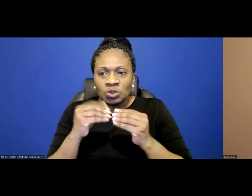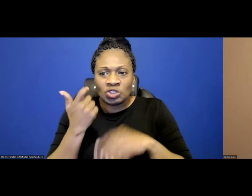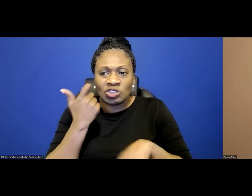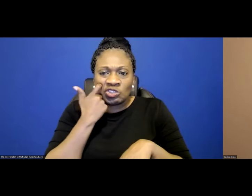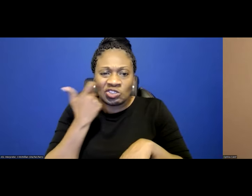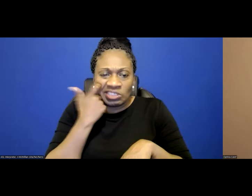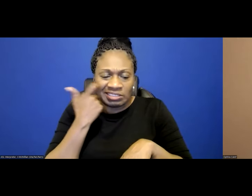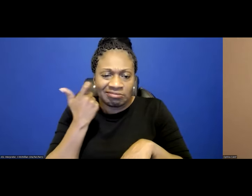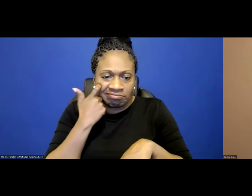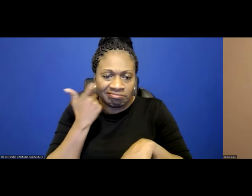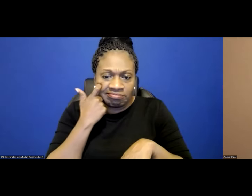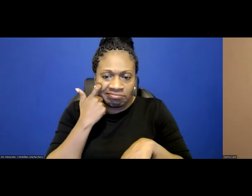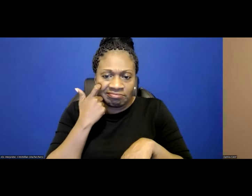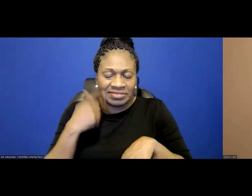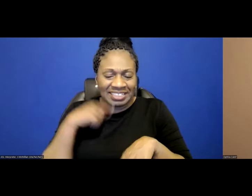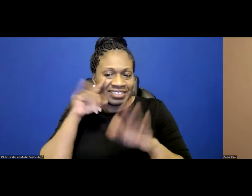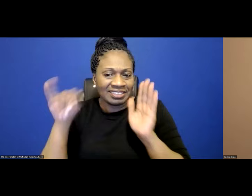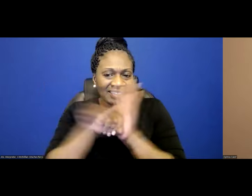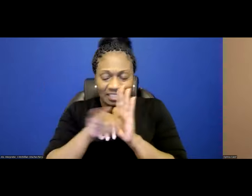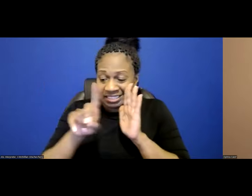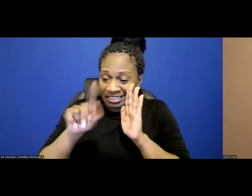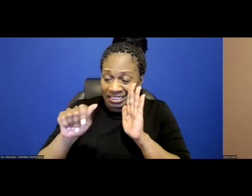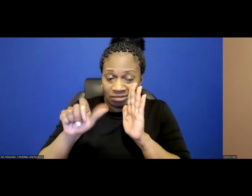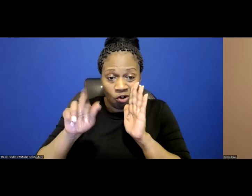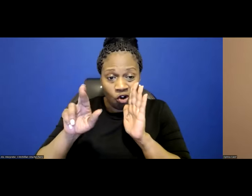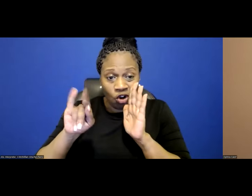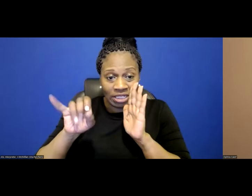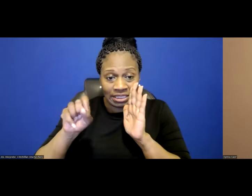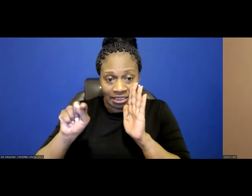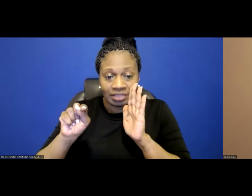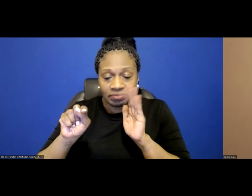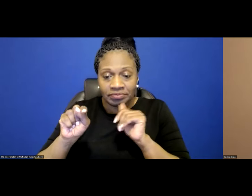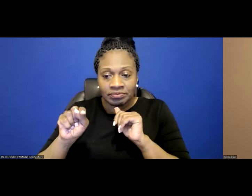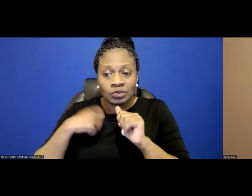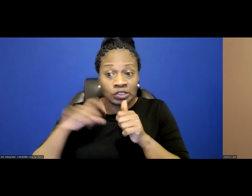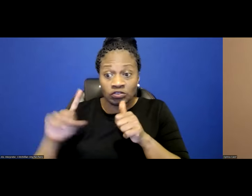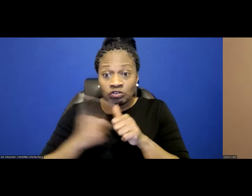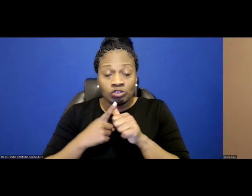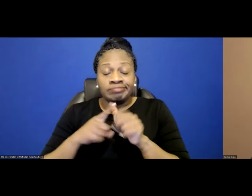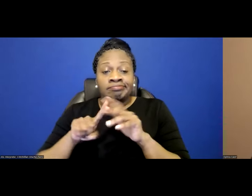in my identity as a disabled artist. When I first started,